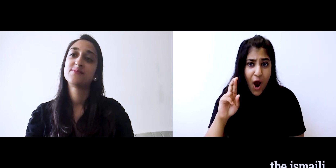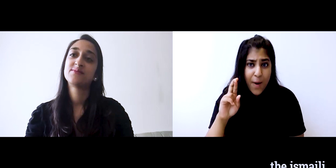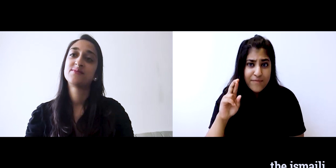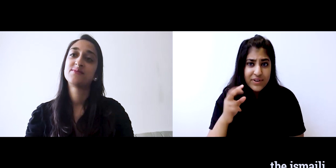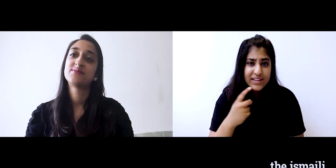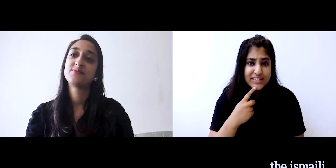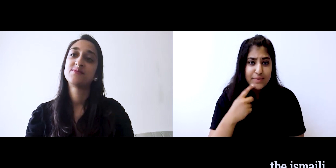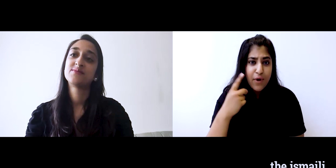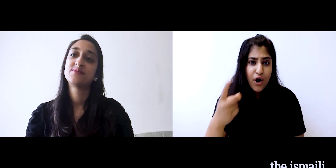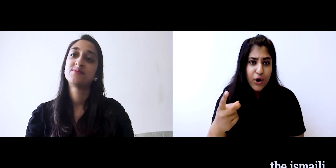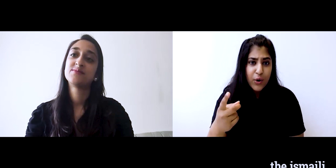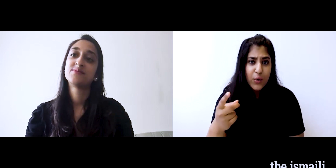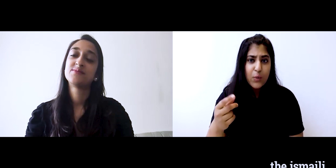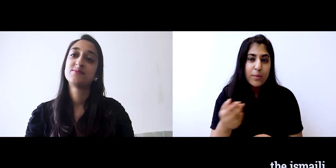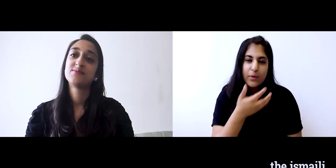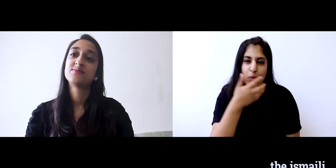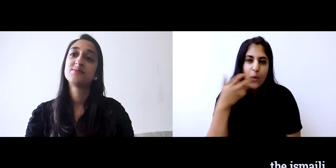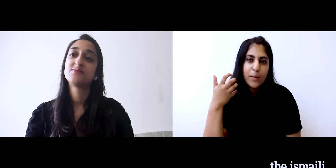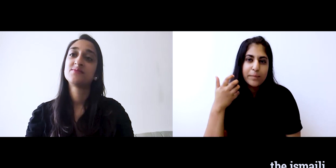Hopefully tomorrow it'll be warm.